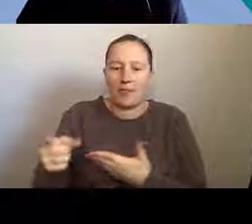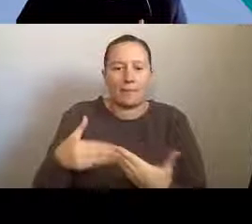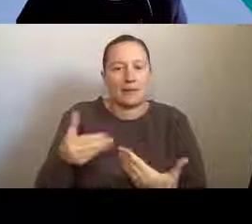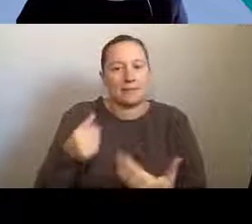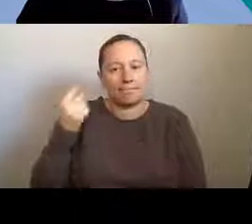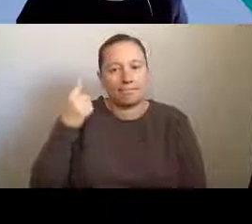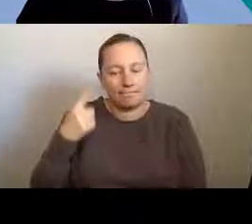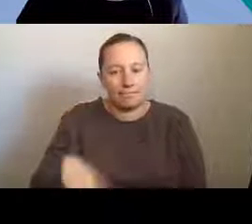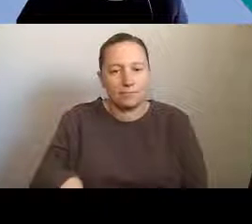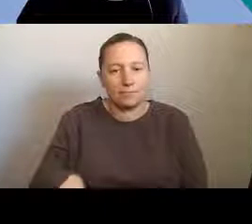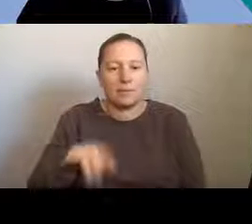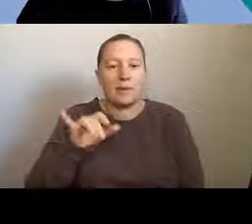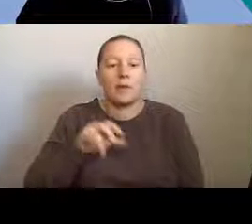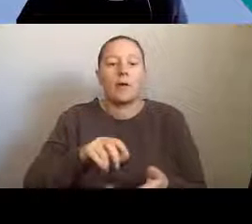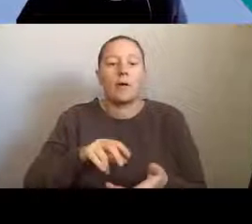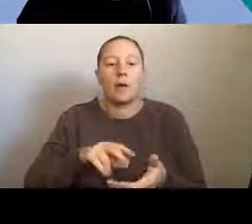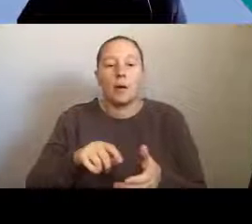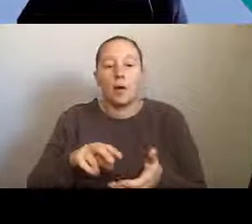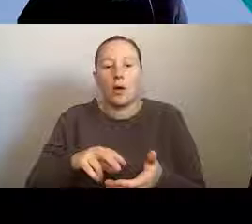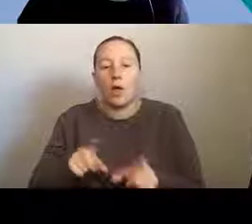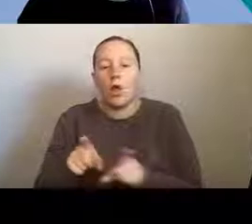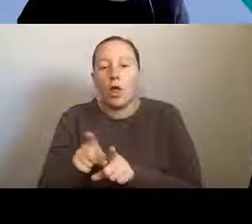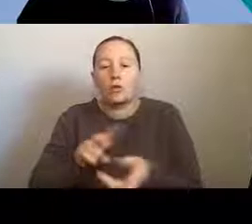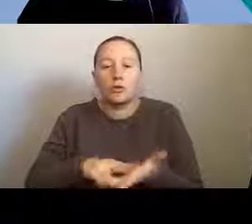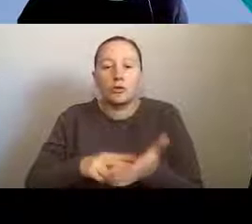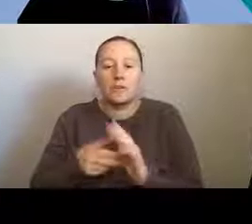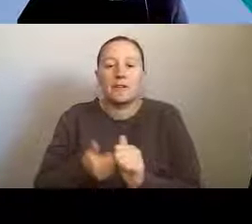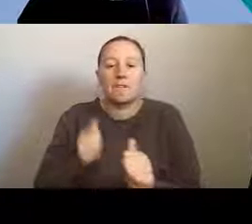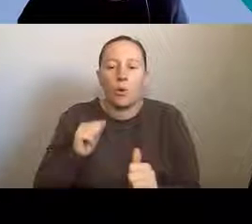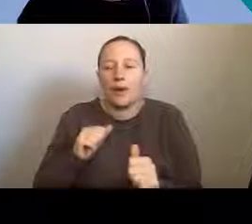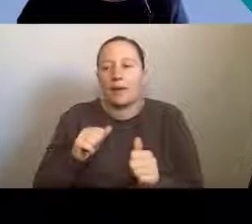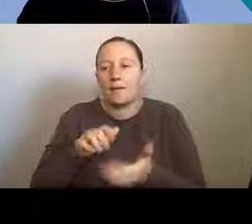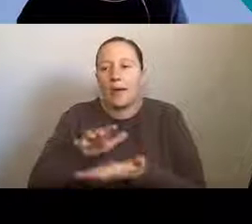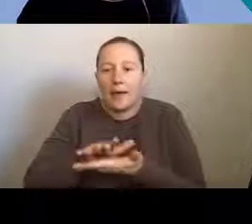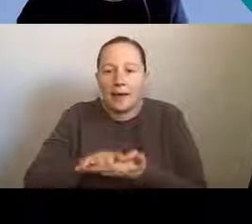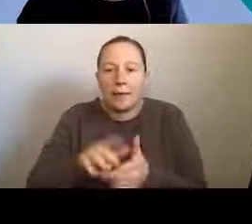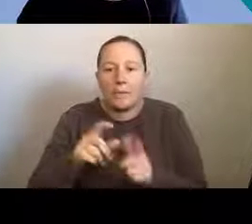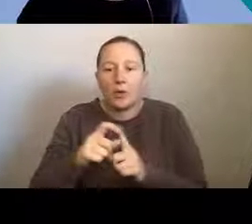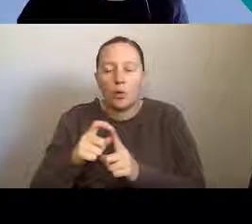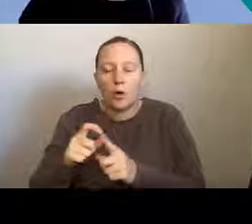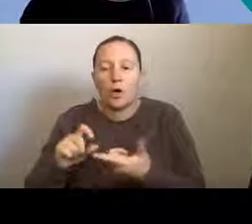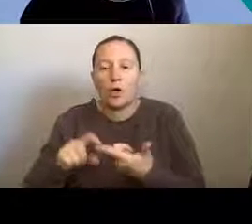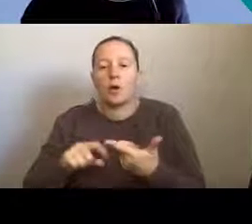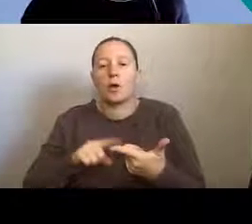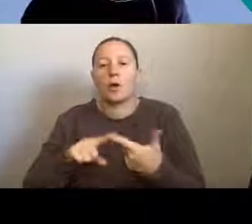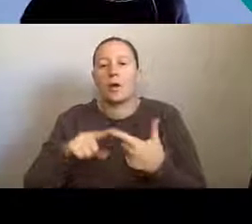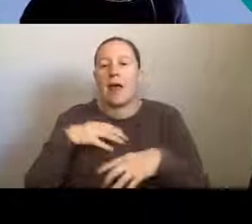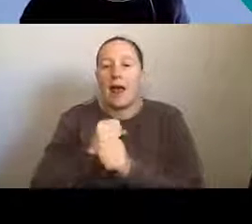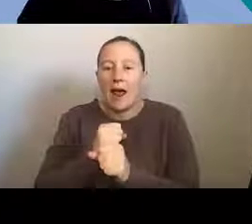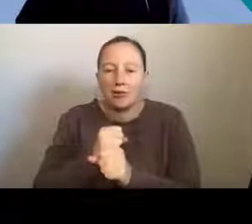avoiding things like academic or clinical jargon or acronyms that people may not be familiar with.